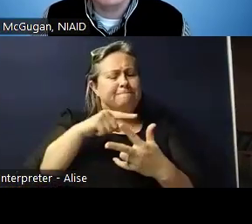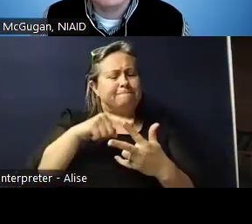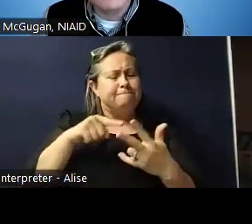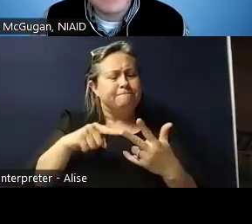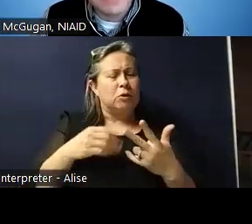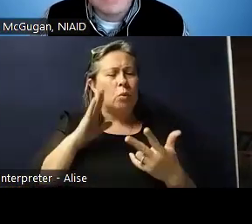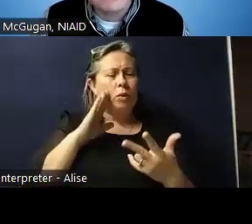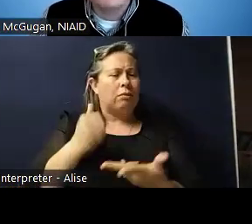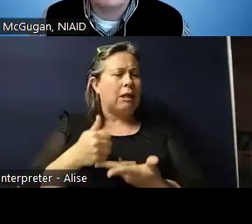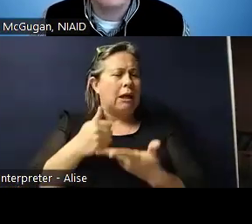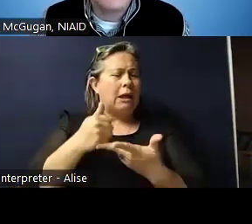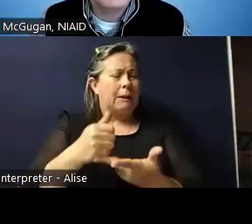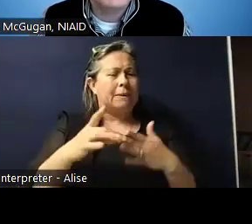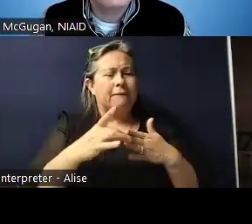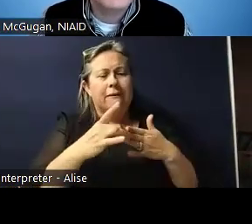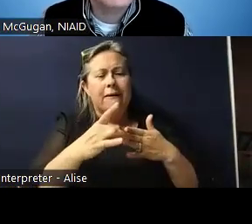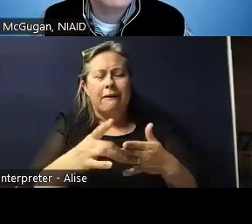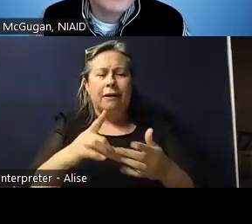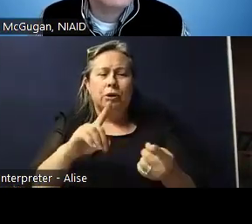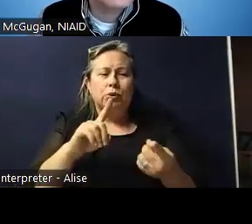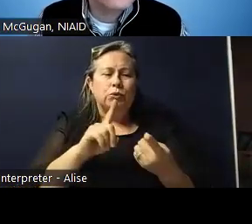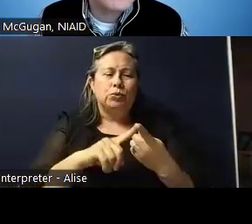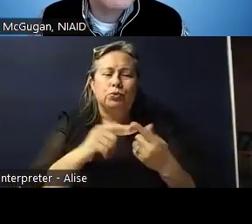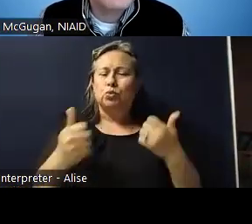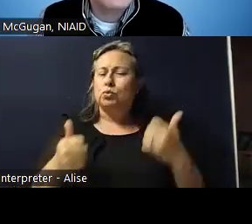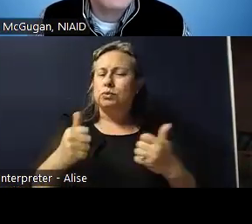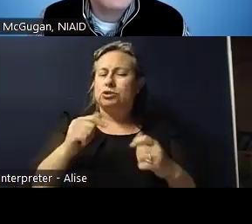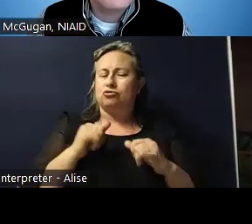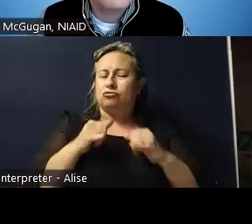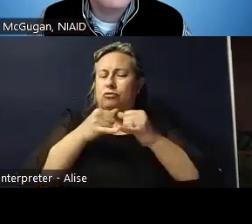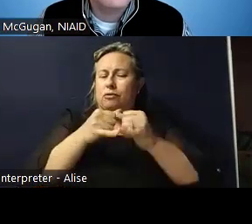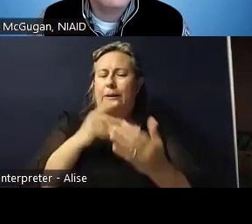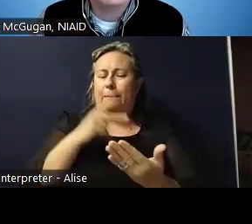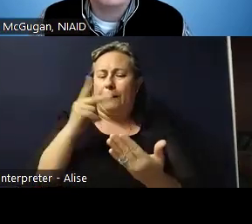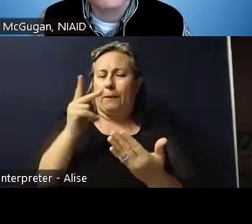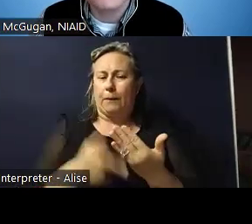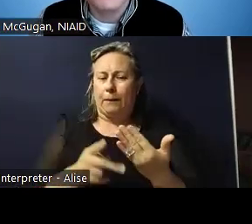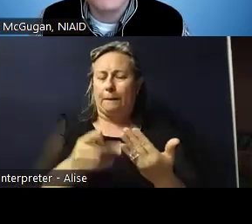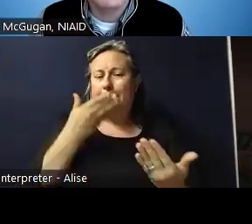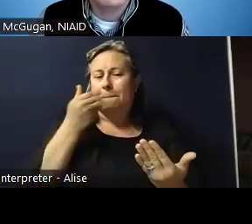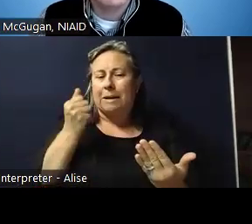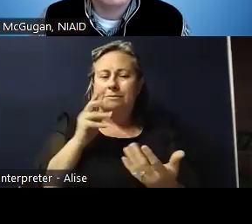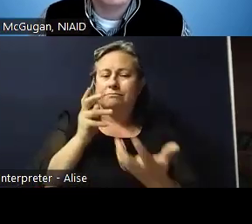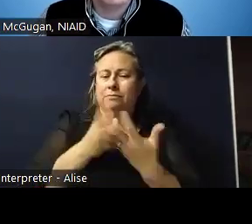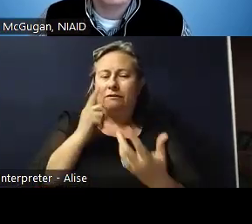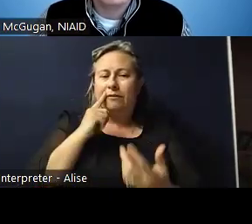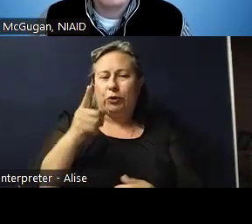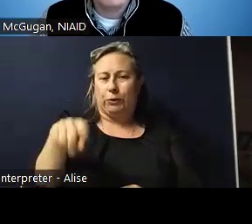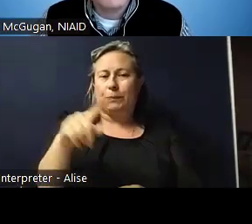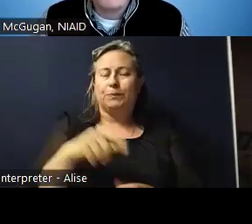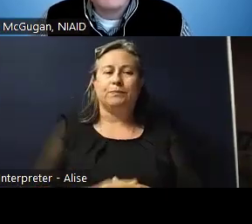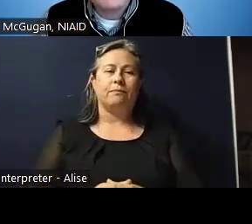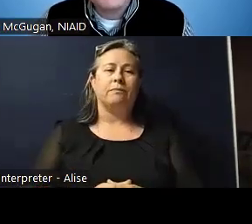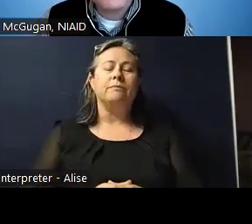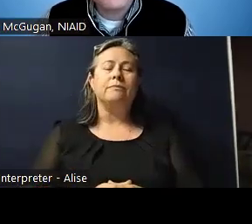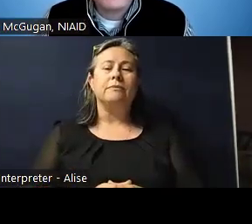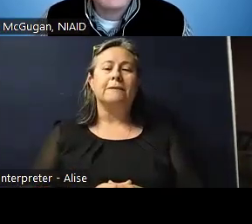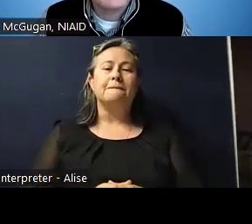sort of guide in the direction of which grant program might be the best one for you. So fortunately,